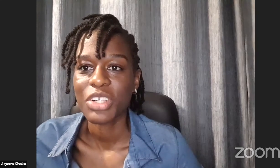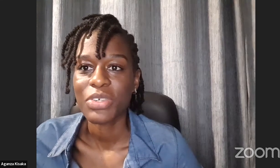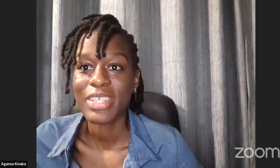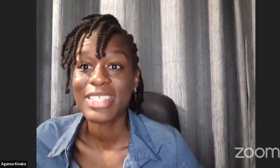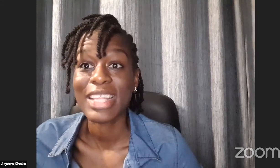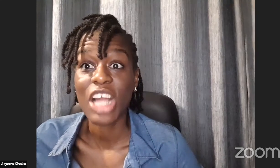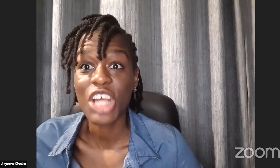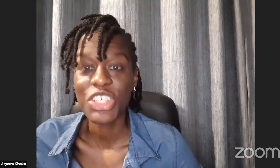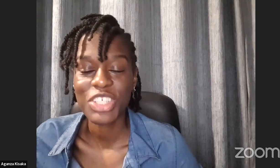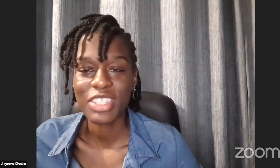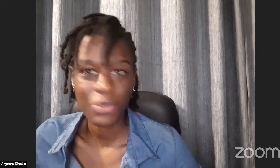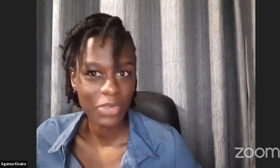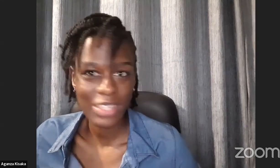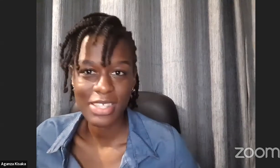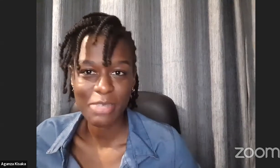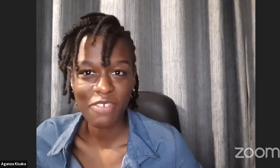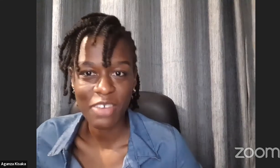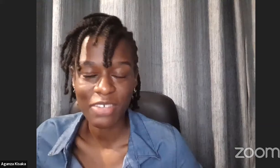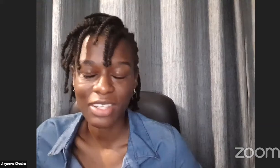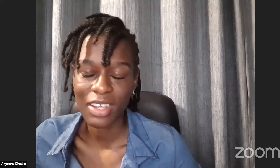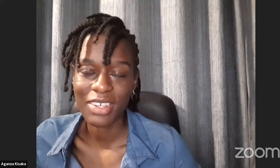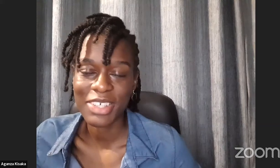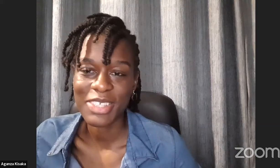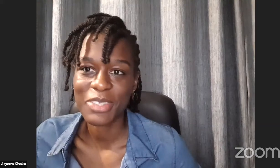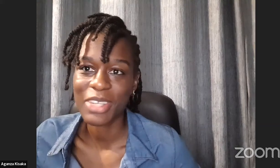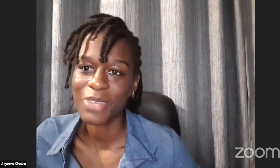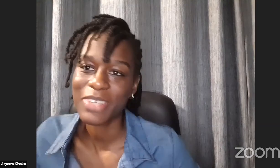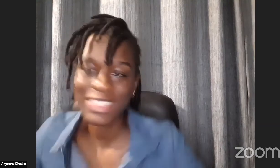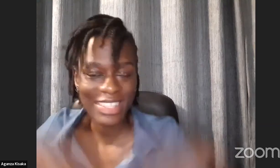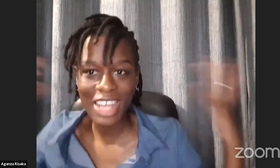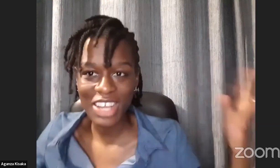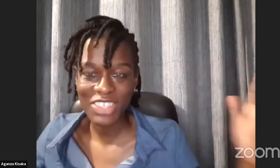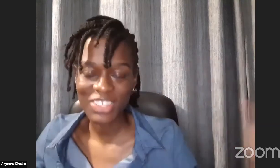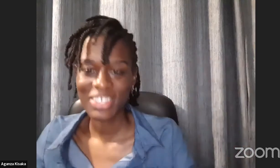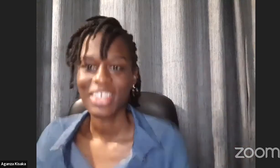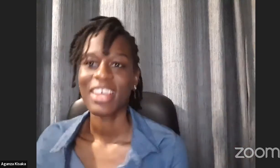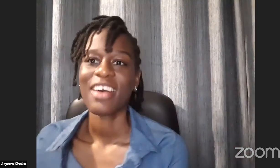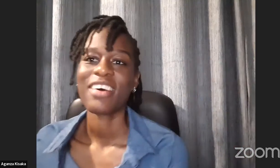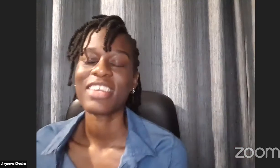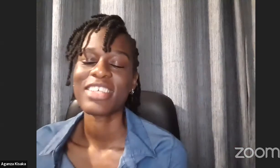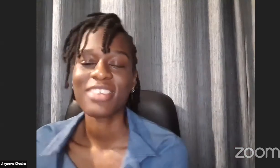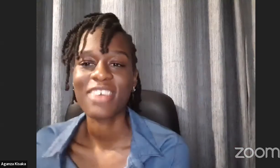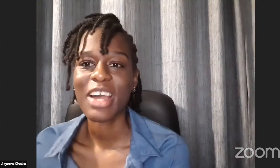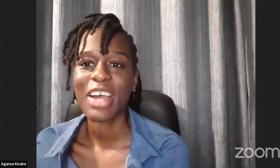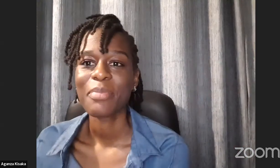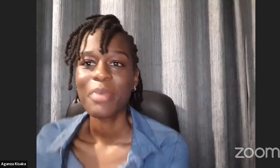Turquoise Lashed, turquoise is my favorite color. So Turquoise Lashed on Instagram.